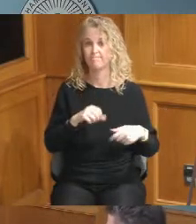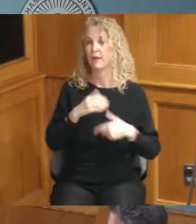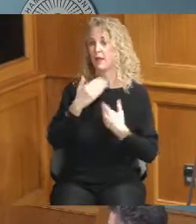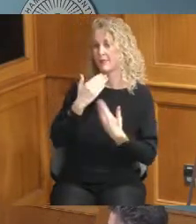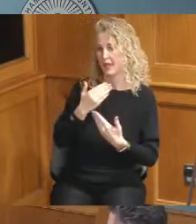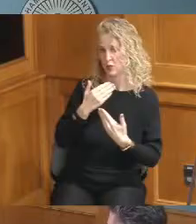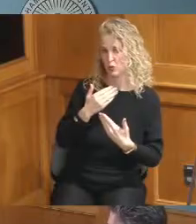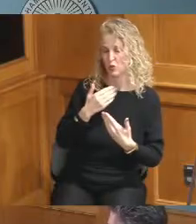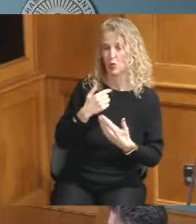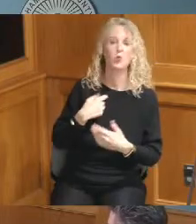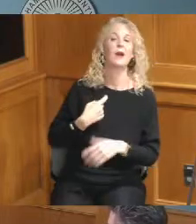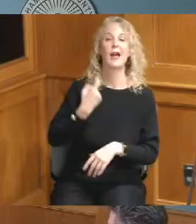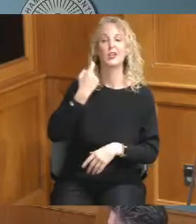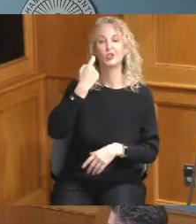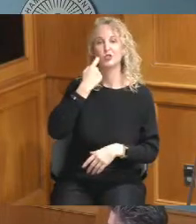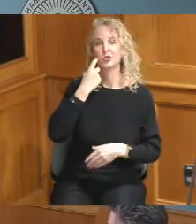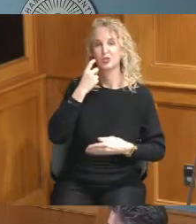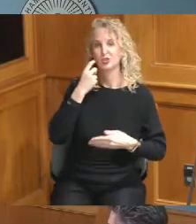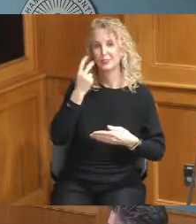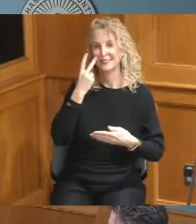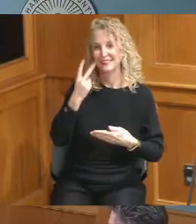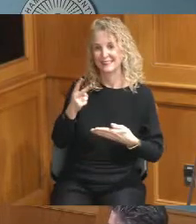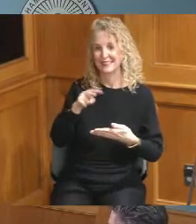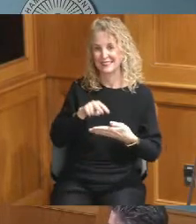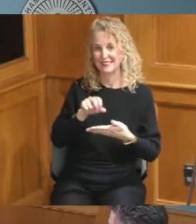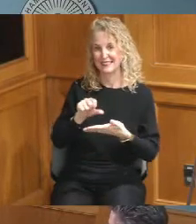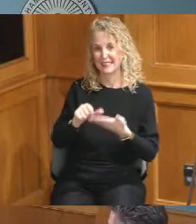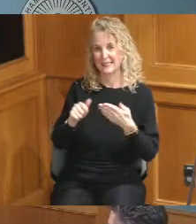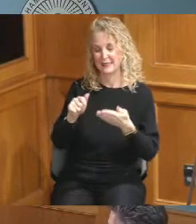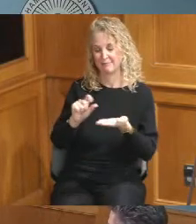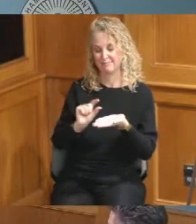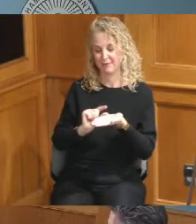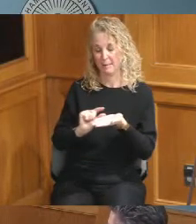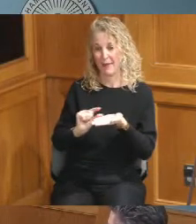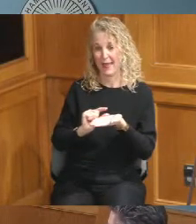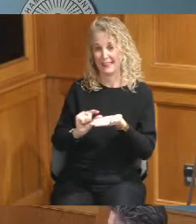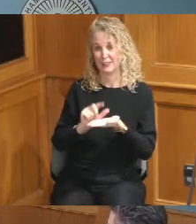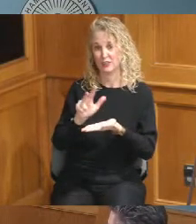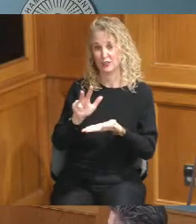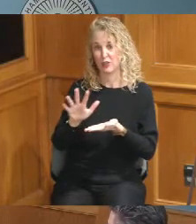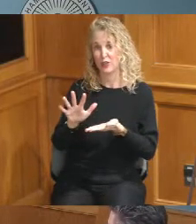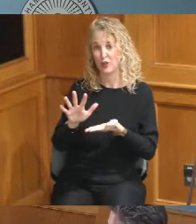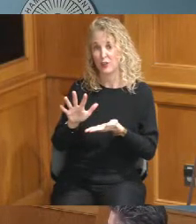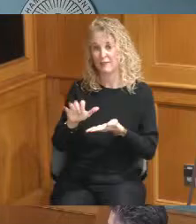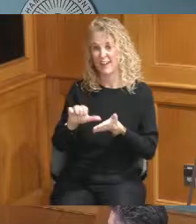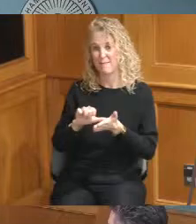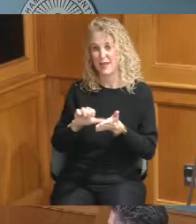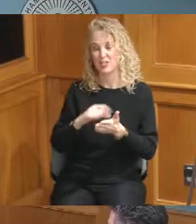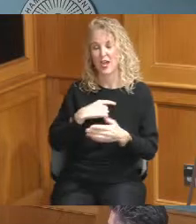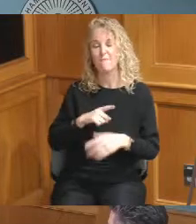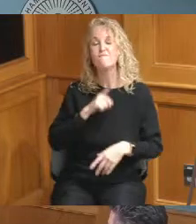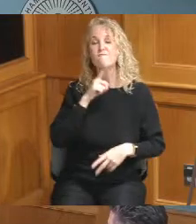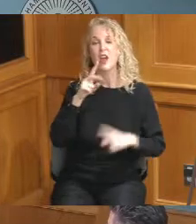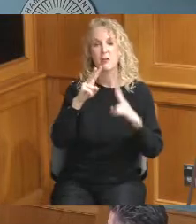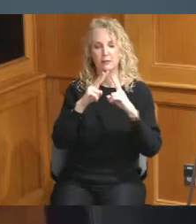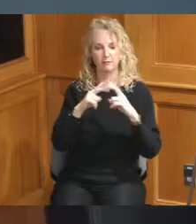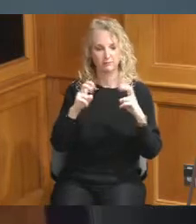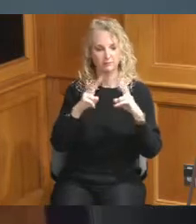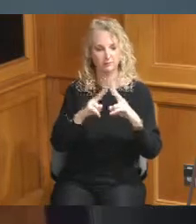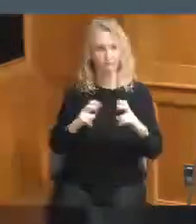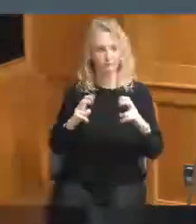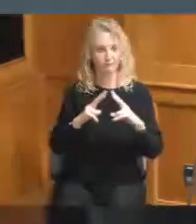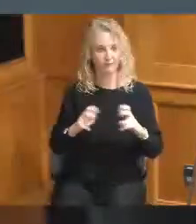just got your packet it's about 35 Pages I'm very analytical and there's a lot of Statistics in here